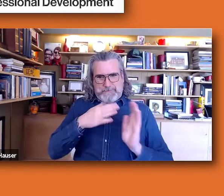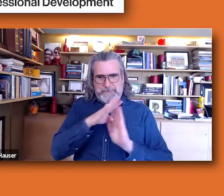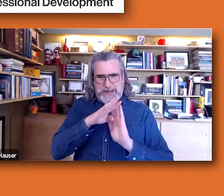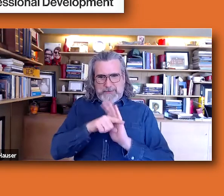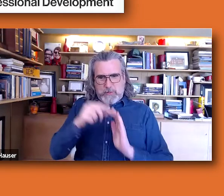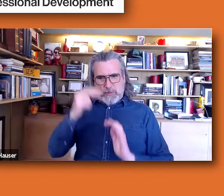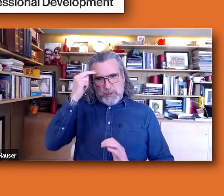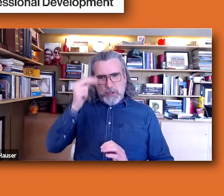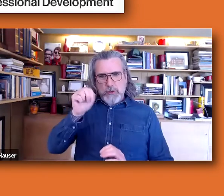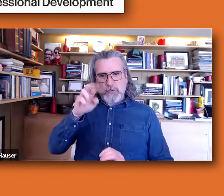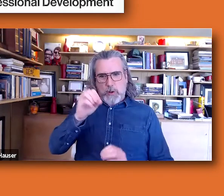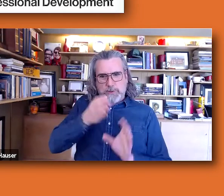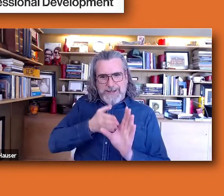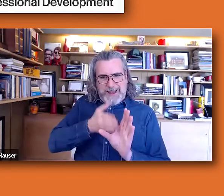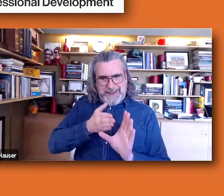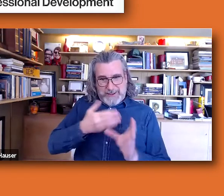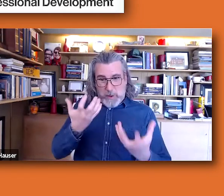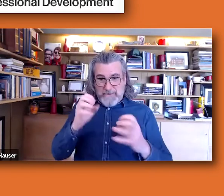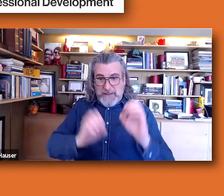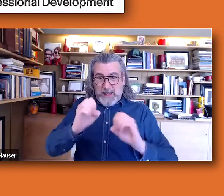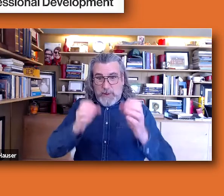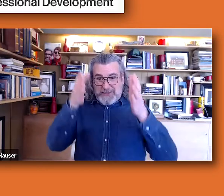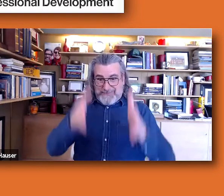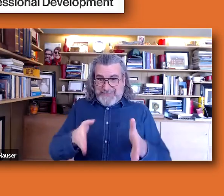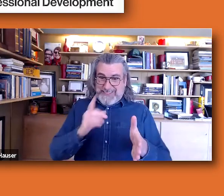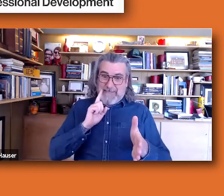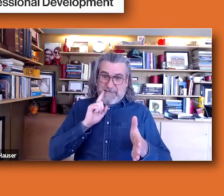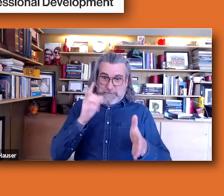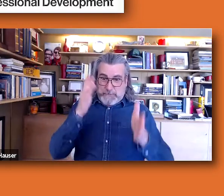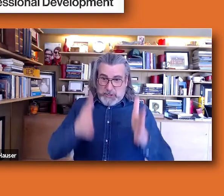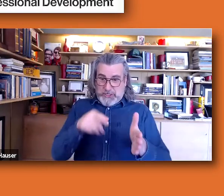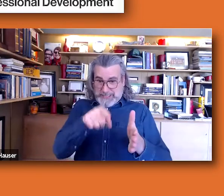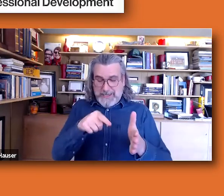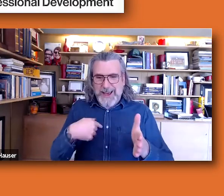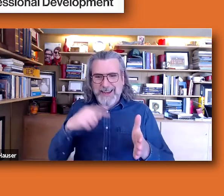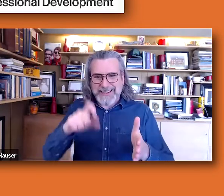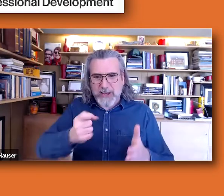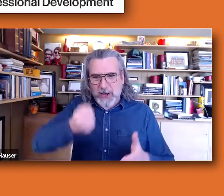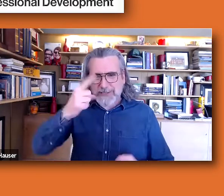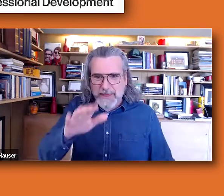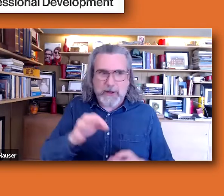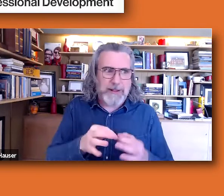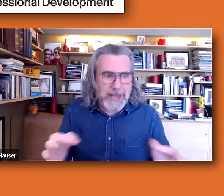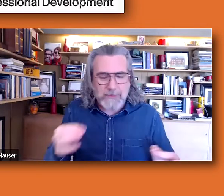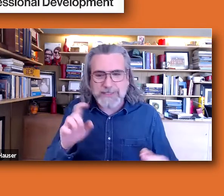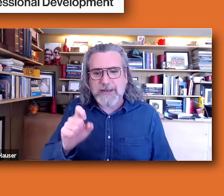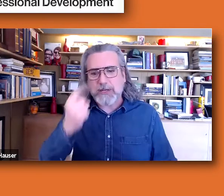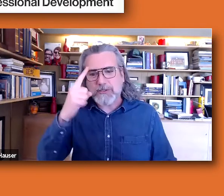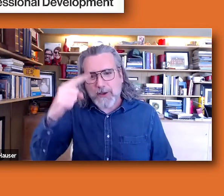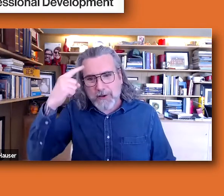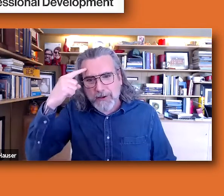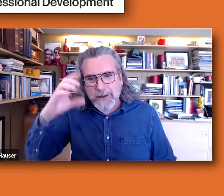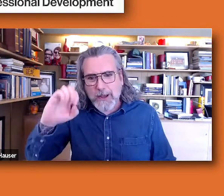and all of those, again, tie back to my interest in neuropsychology. When I'm evaluating a person, I need to understand their language.